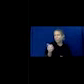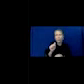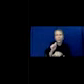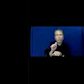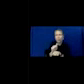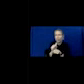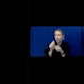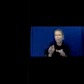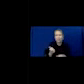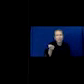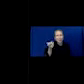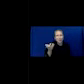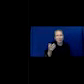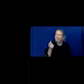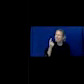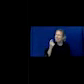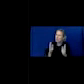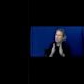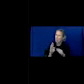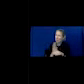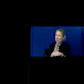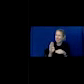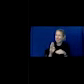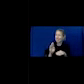The owner, he and his wife owned the store.